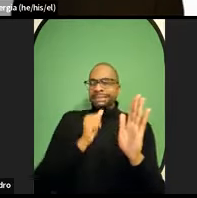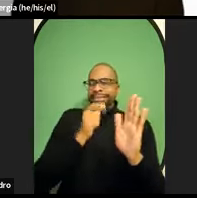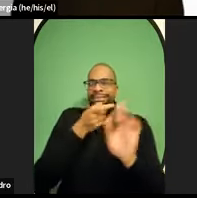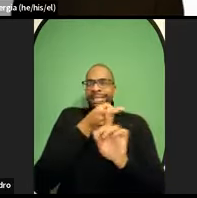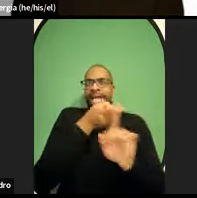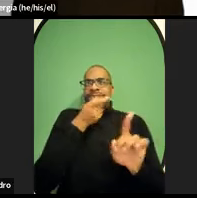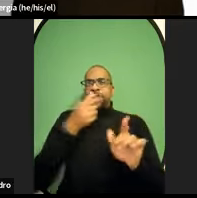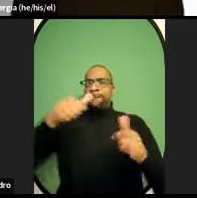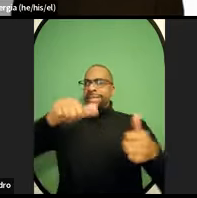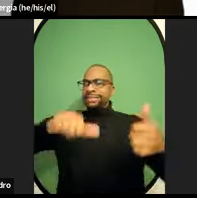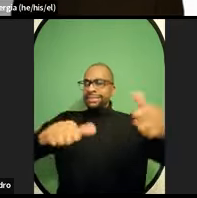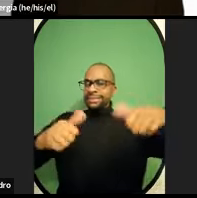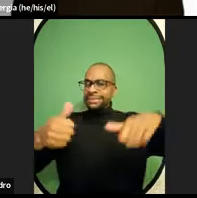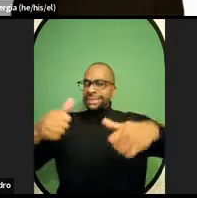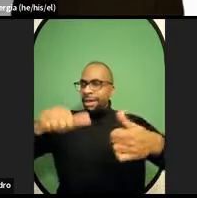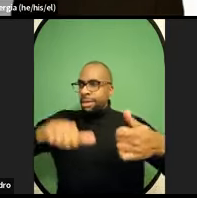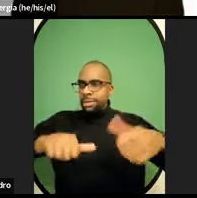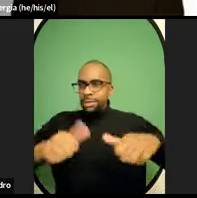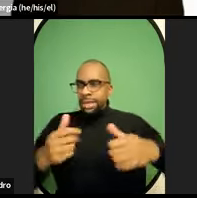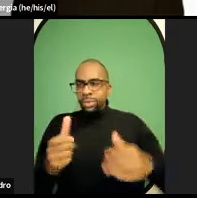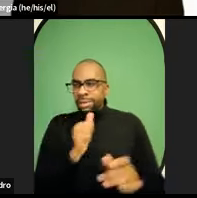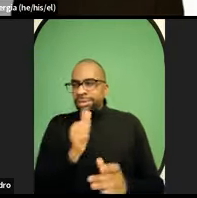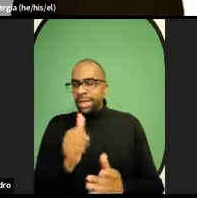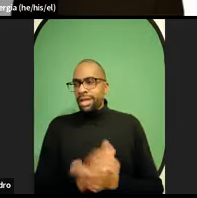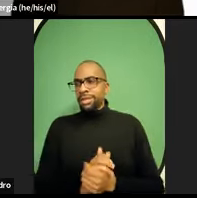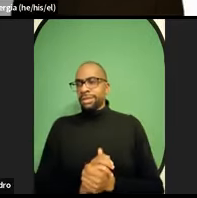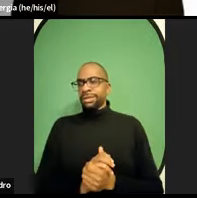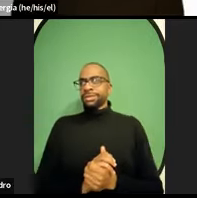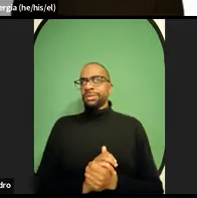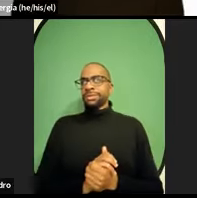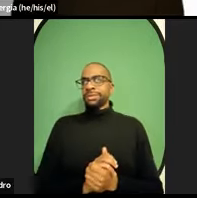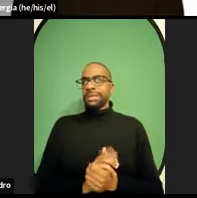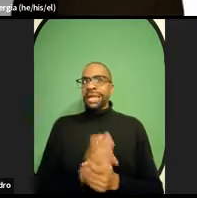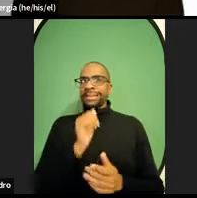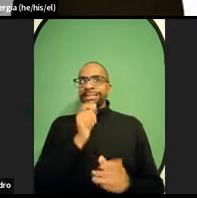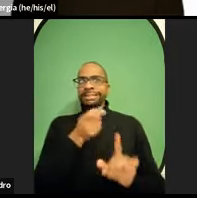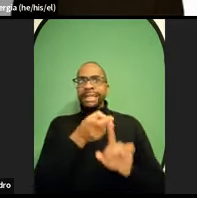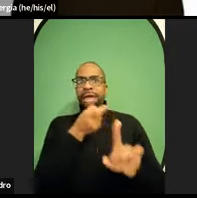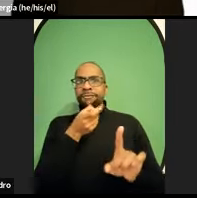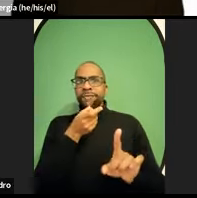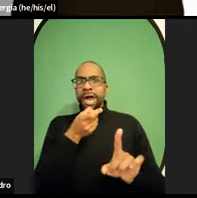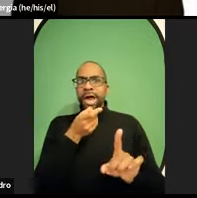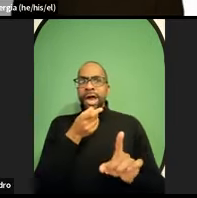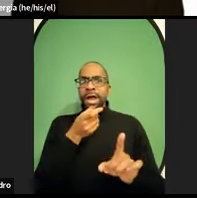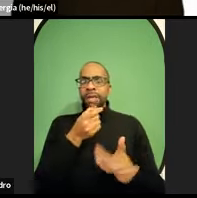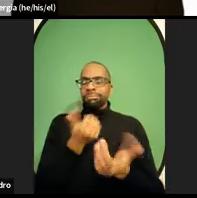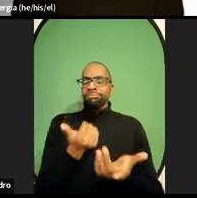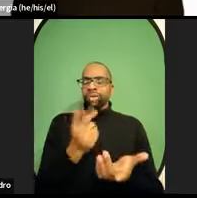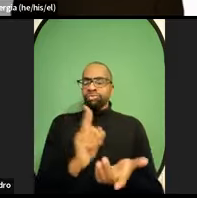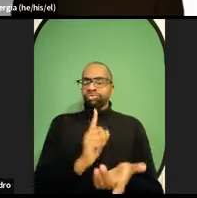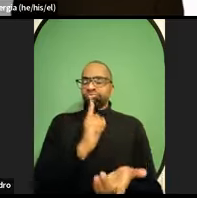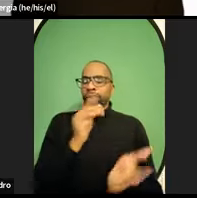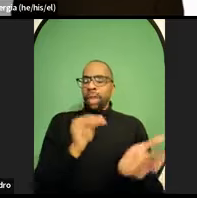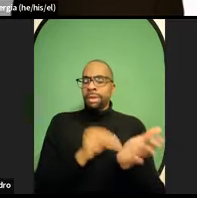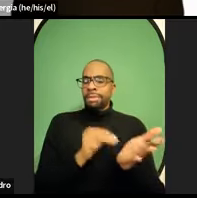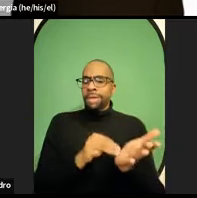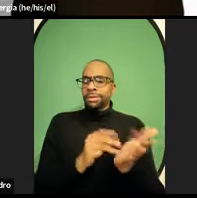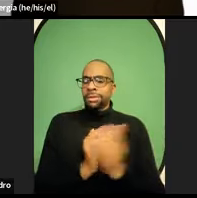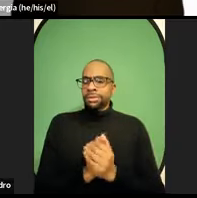need this information that is not from scientists that not from scientists that it doesn't come from. physicians physicians that doesn't come from that doesn't come from Vimeo. owledge, you know owledge you know the people that